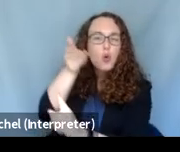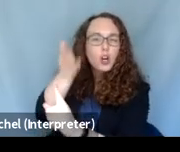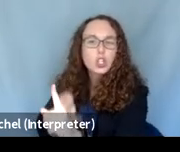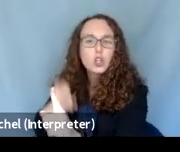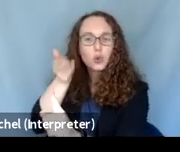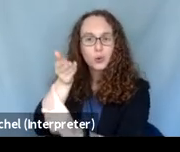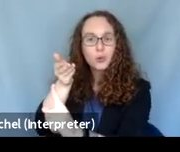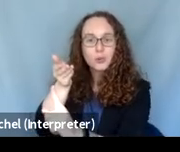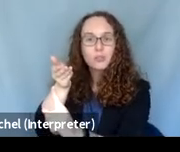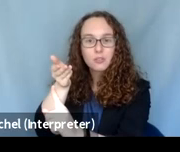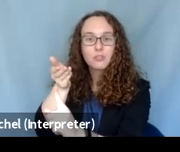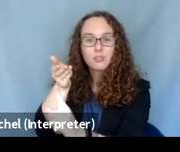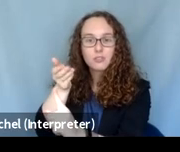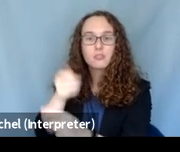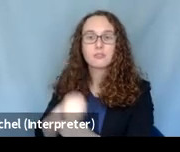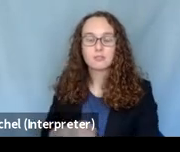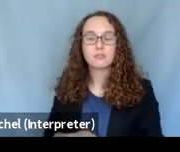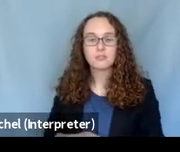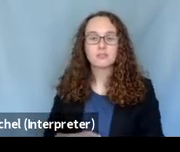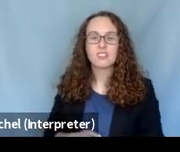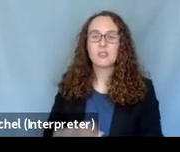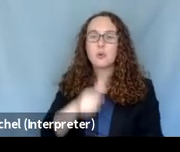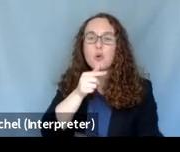into what you like and